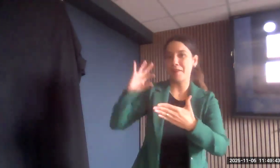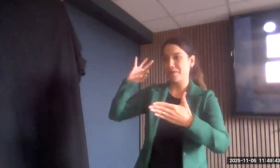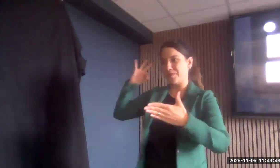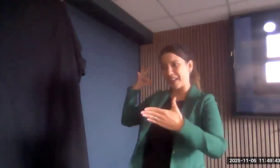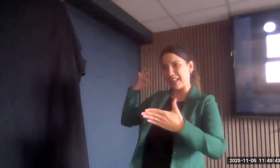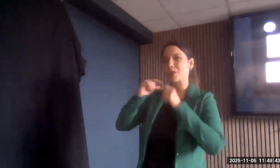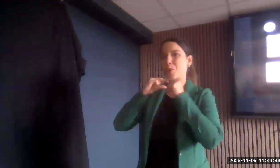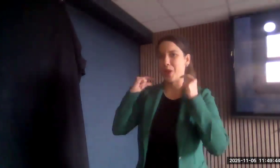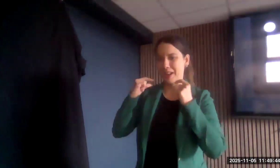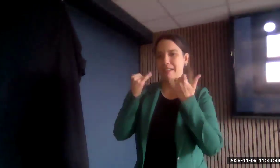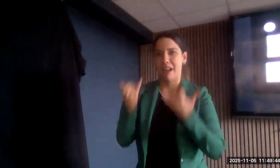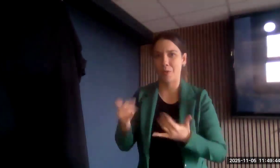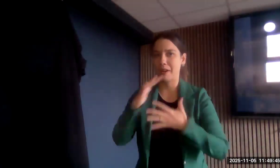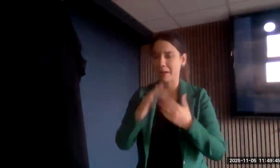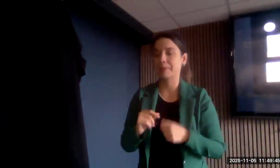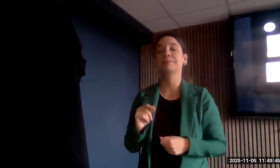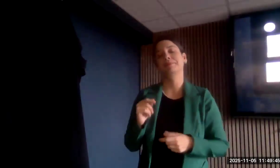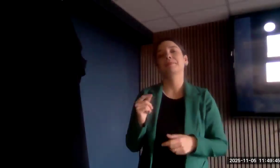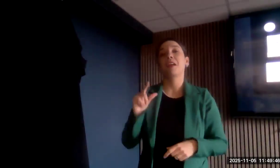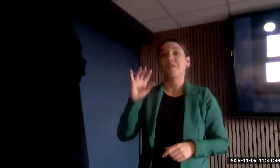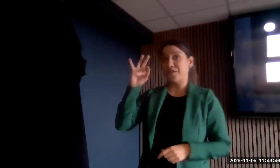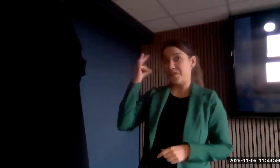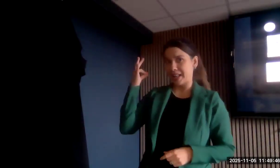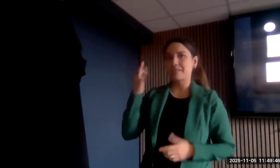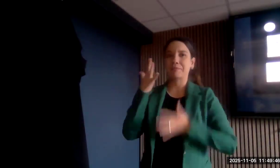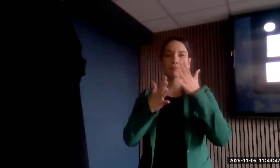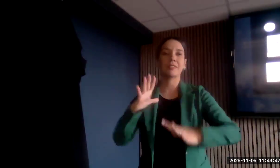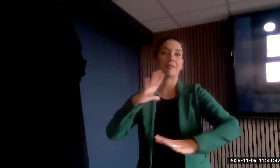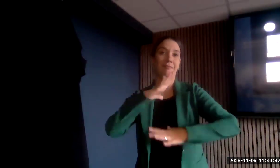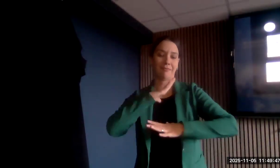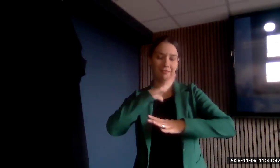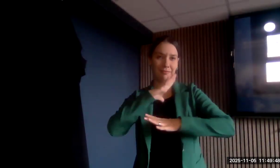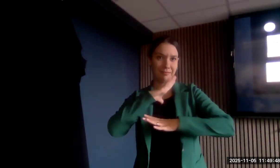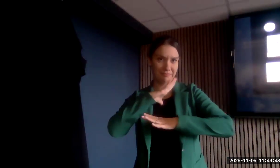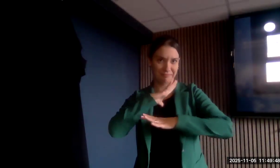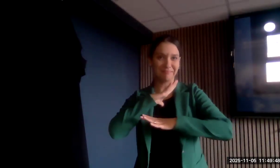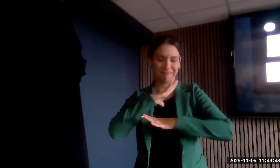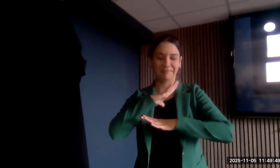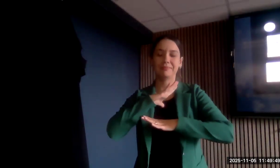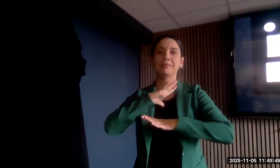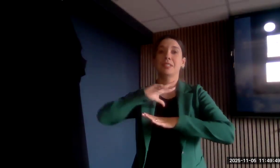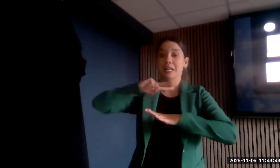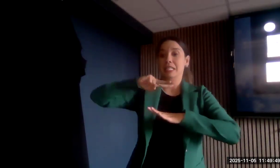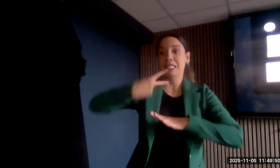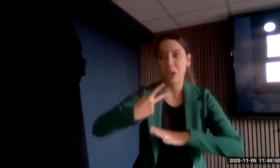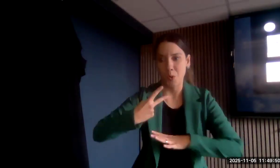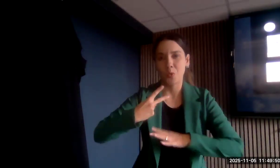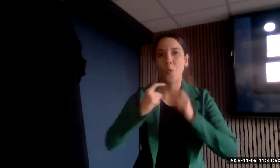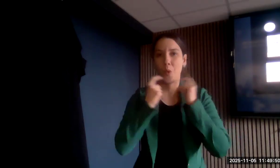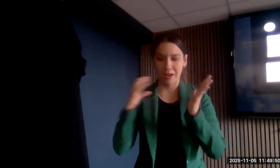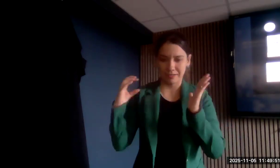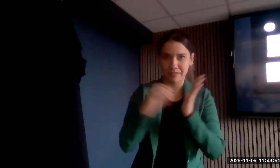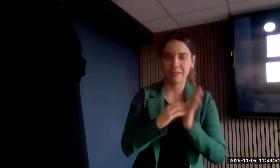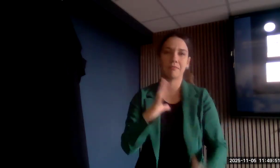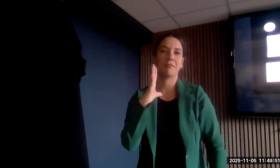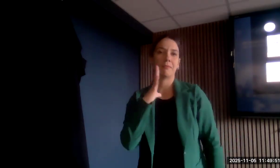So we've seen this diachronic change within Libras over the years, and having these dictionaries has enabled us to do this.